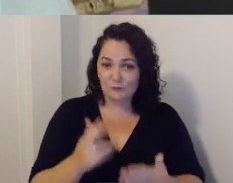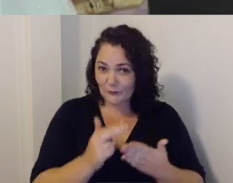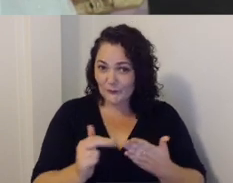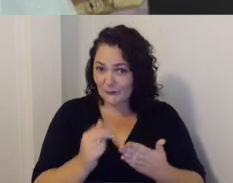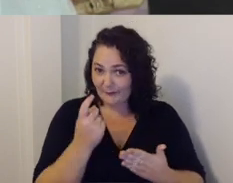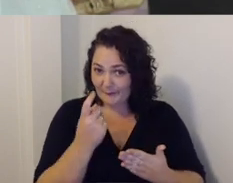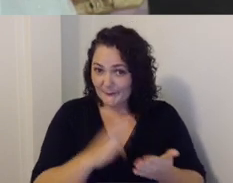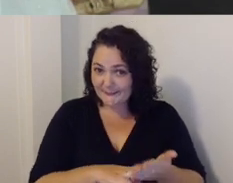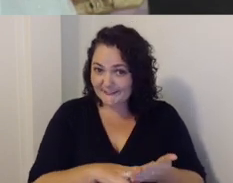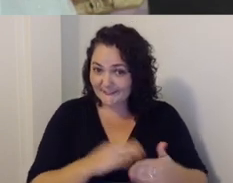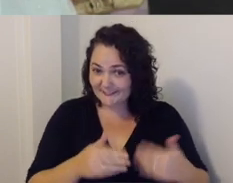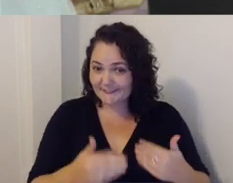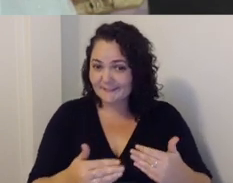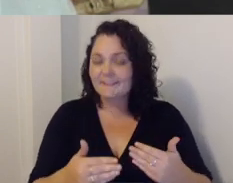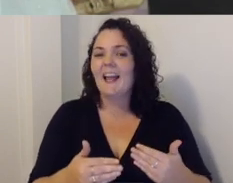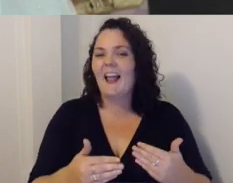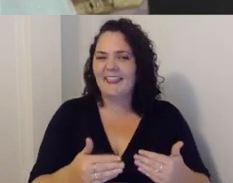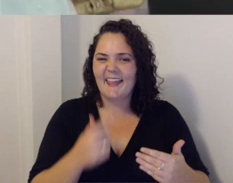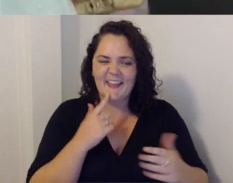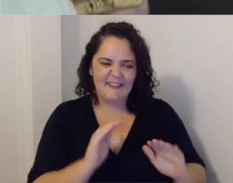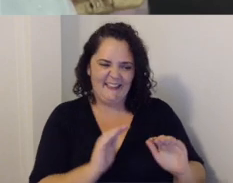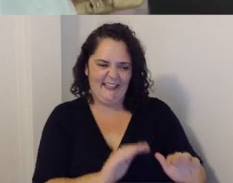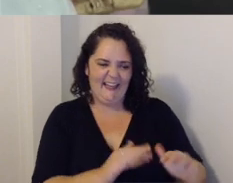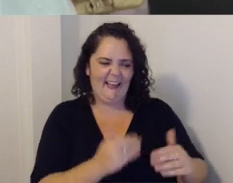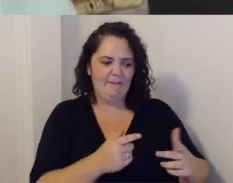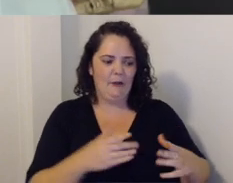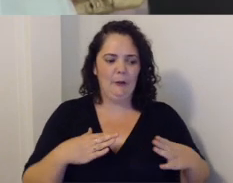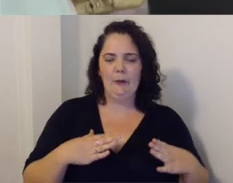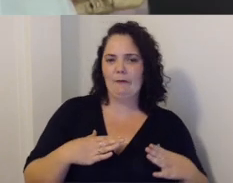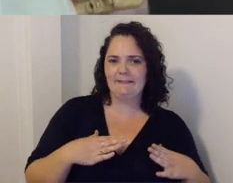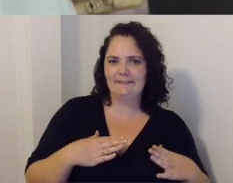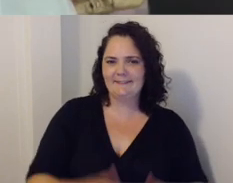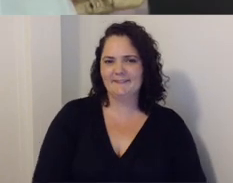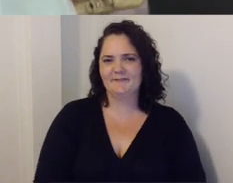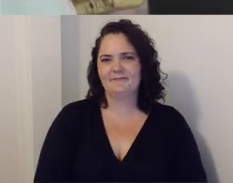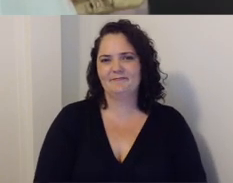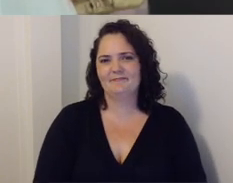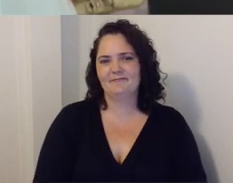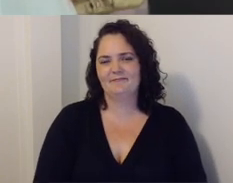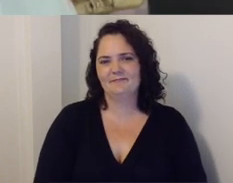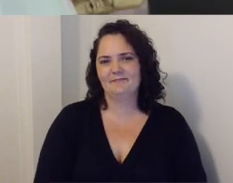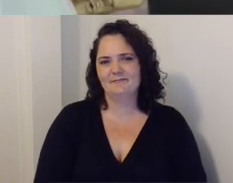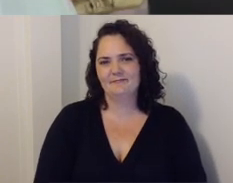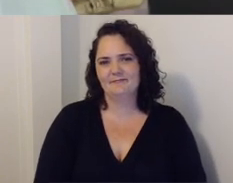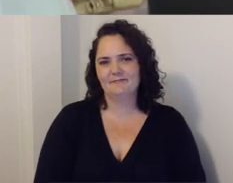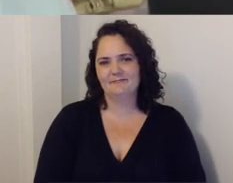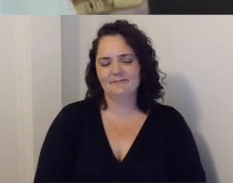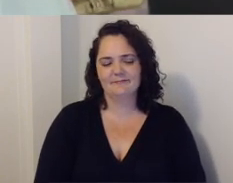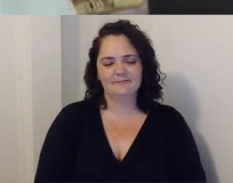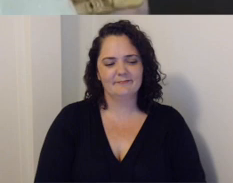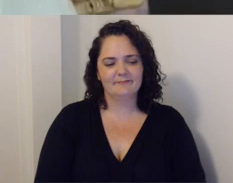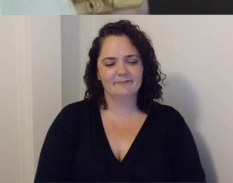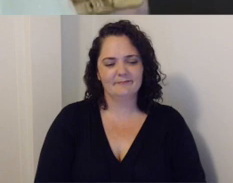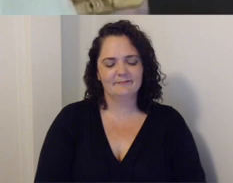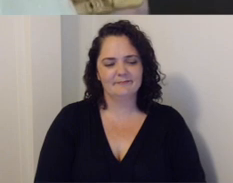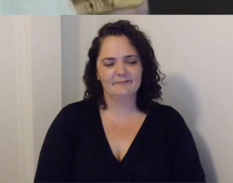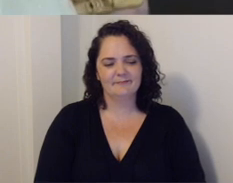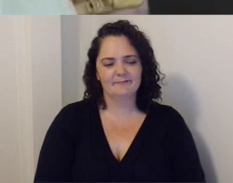then we'll give uh Atticus and Rachel a little breather before we go into the next drawing